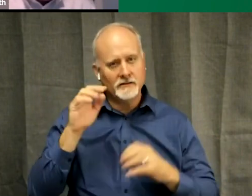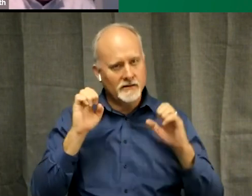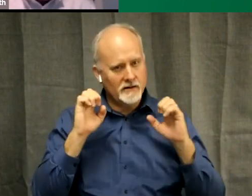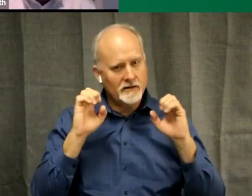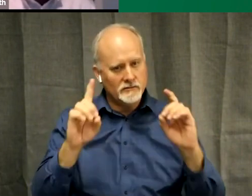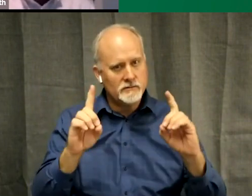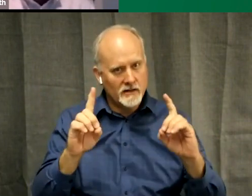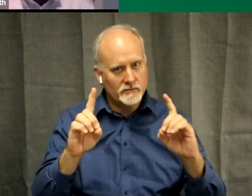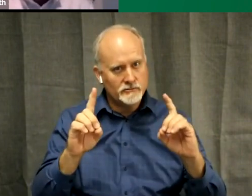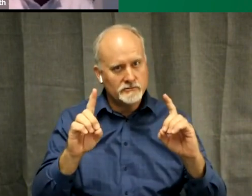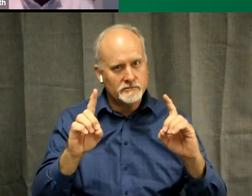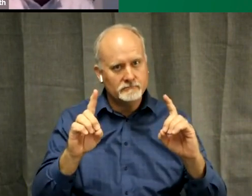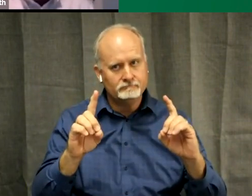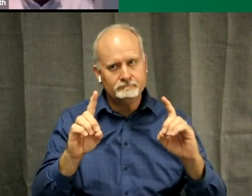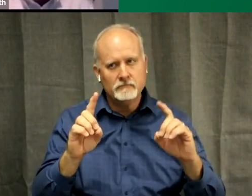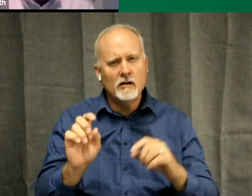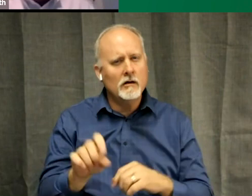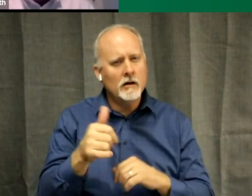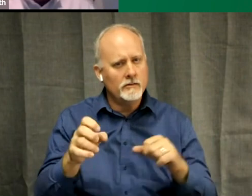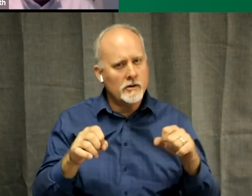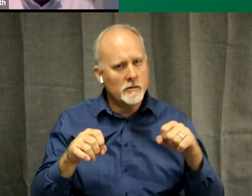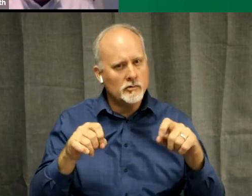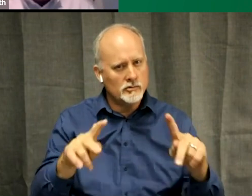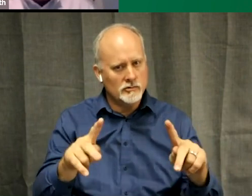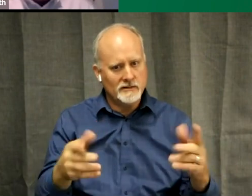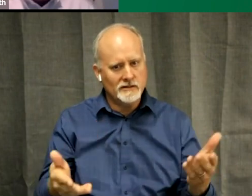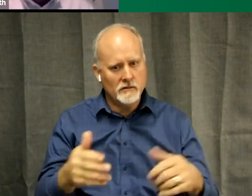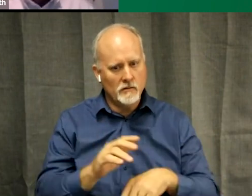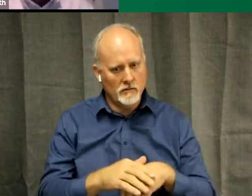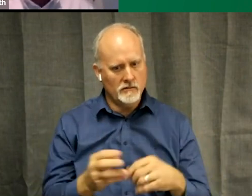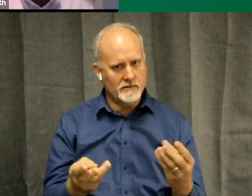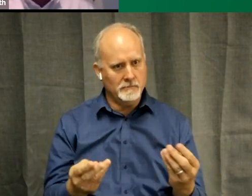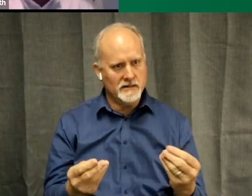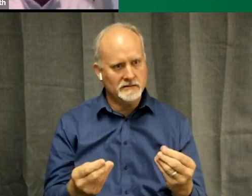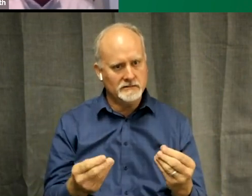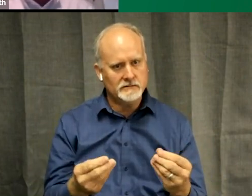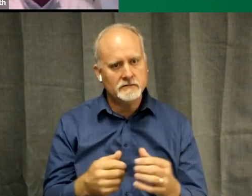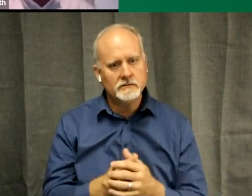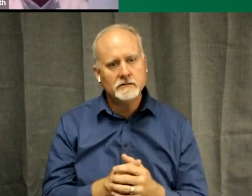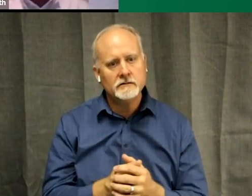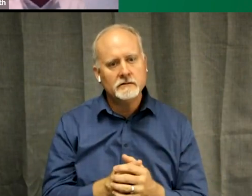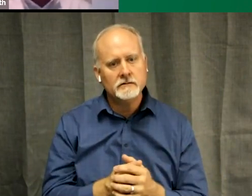and other opportunities on campus as possible but to do this we need to make sure that we're